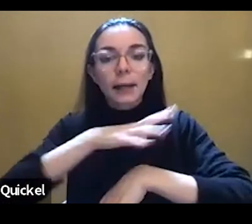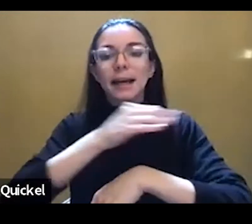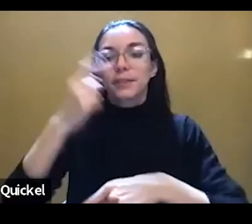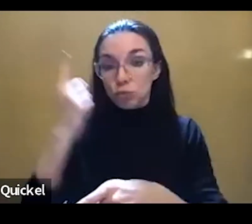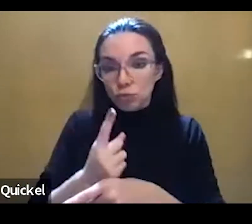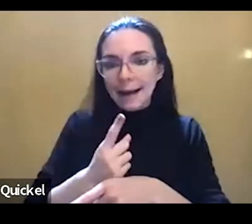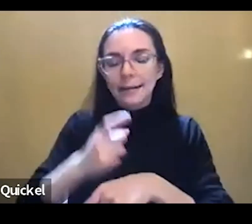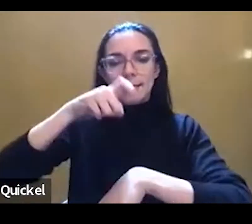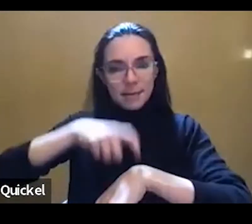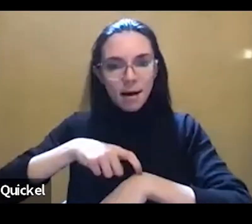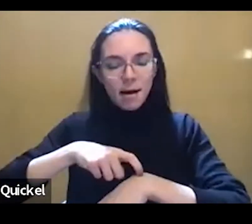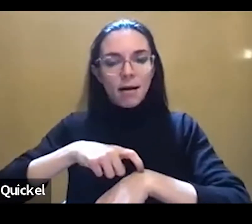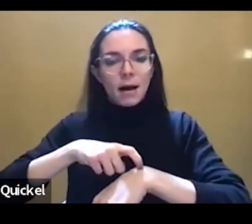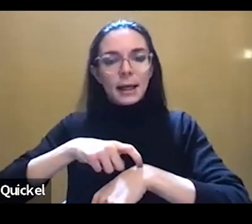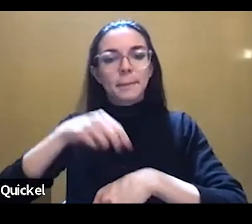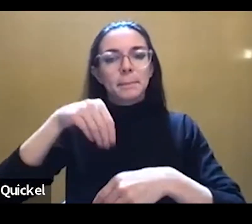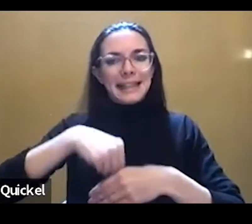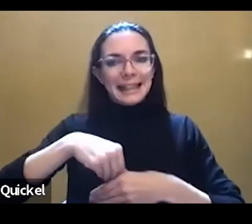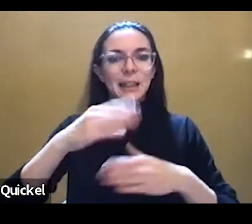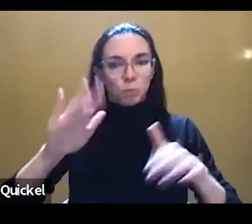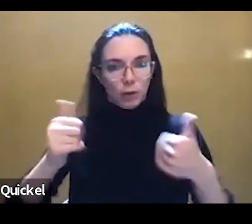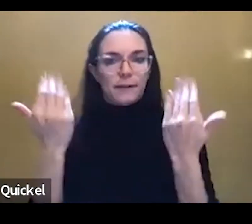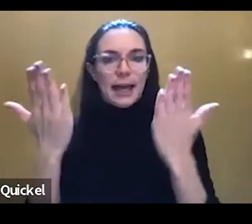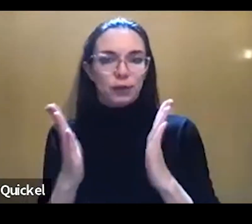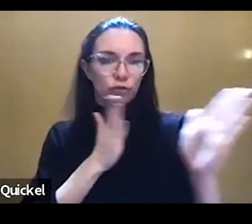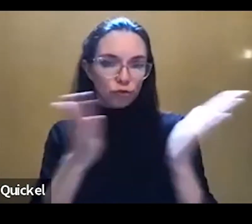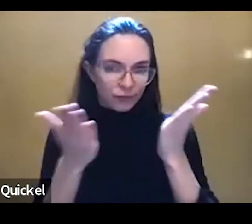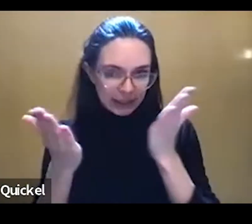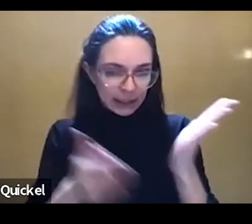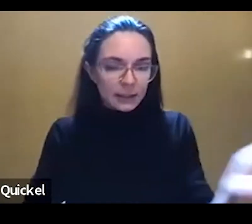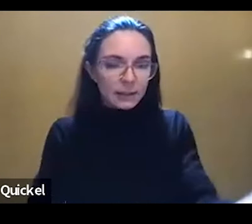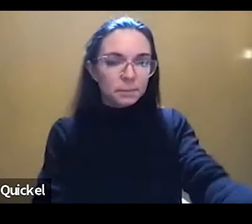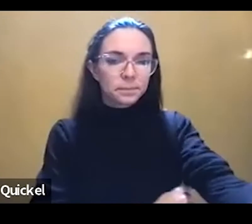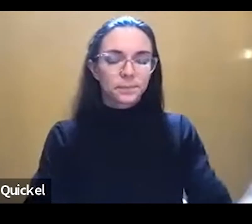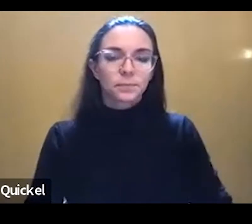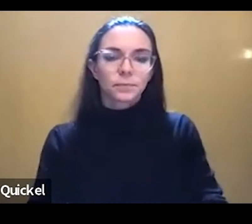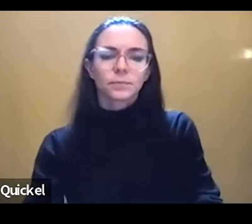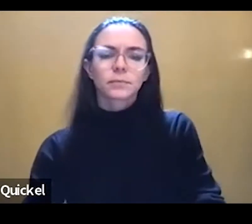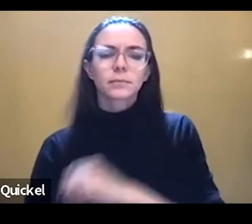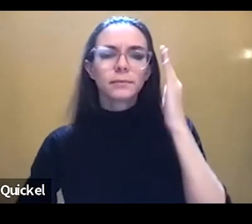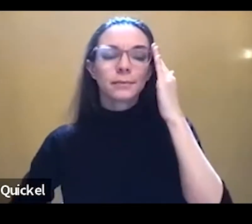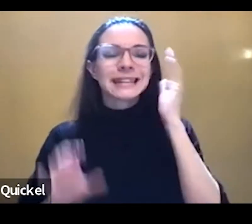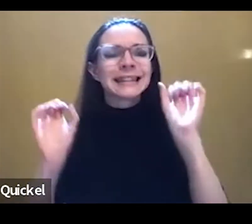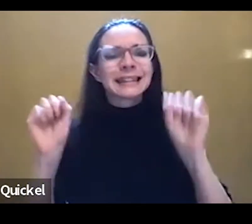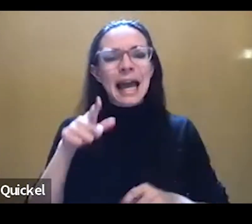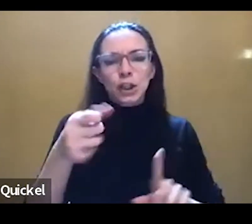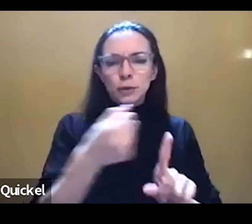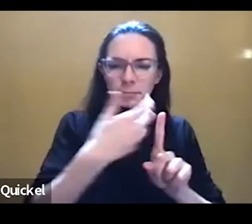at the right periods in provider services, right? Can you tell us -- I know it's difficult because this